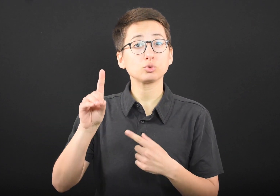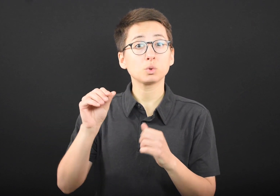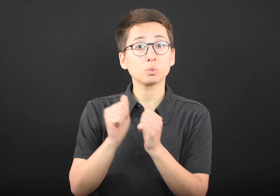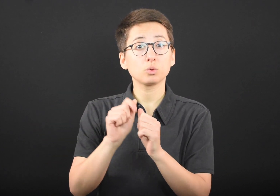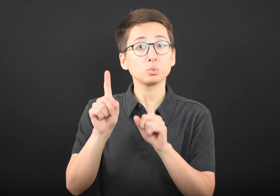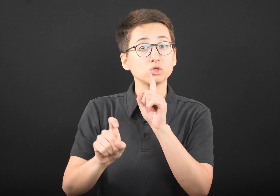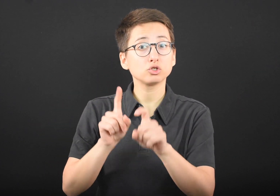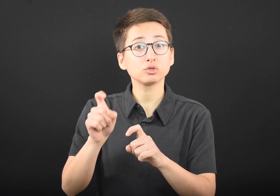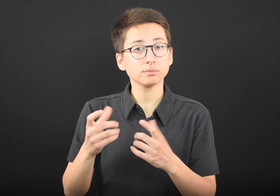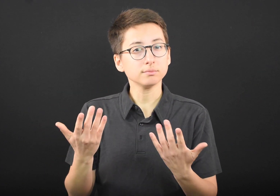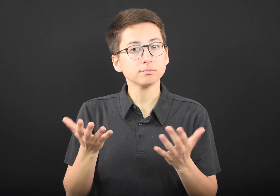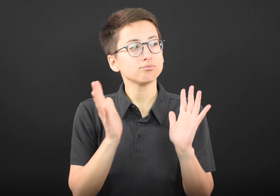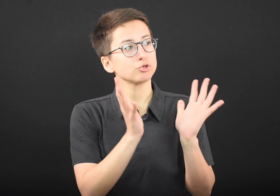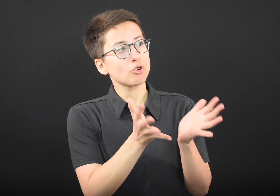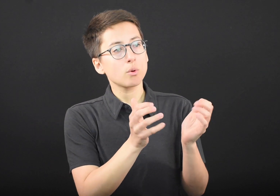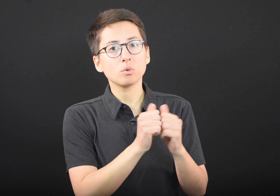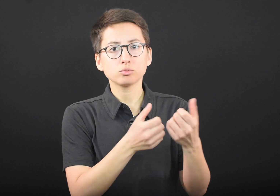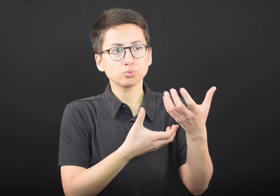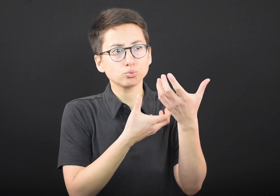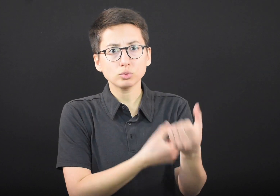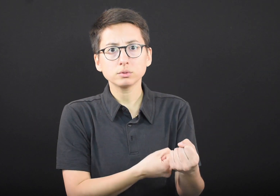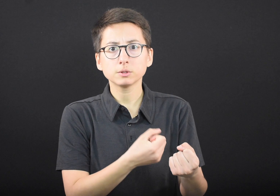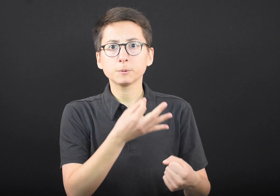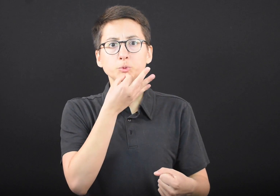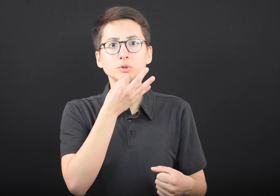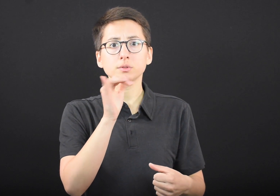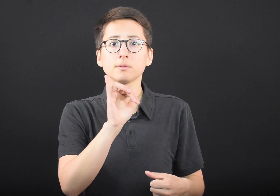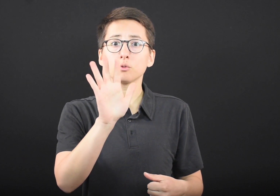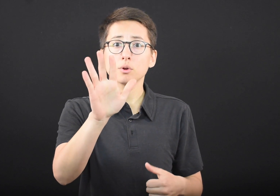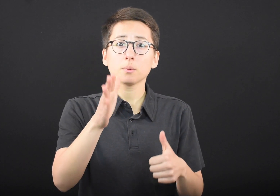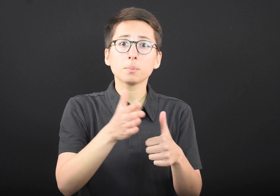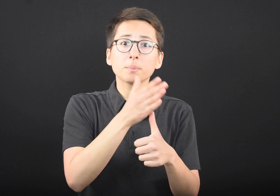those questions is to talk to a trusted expert like your primary